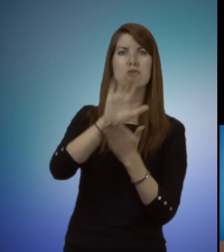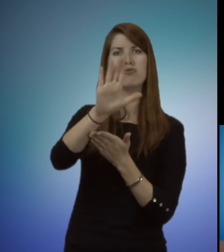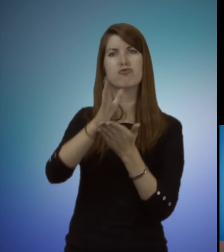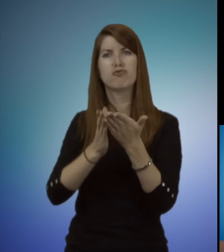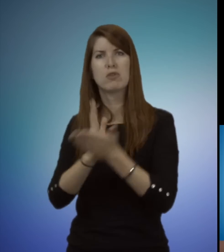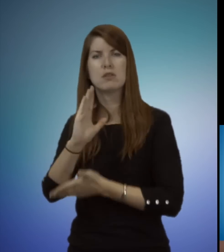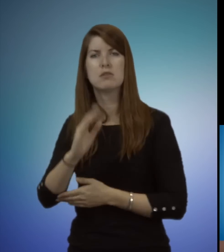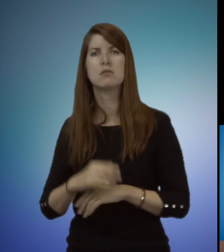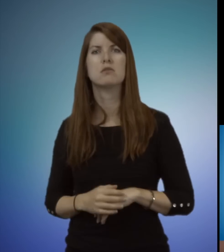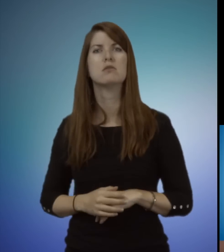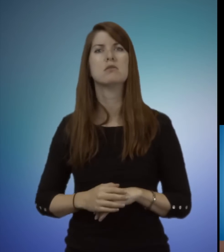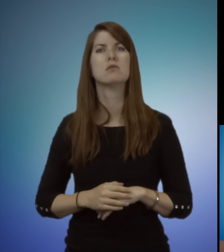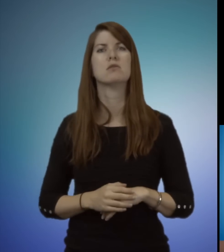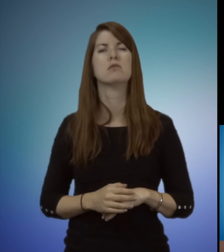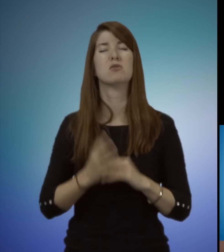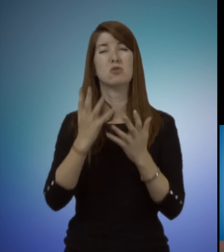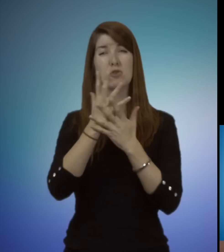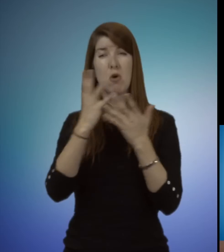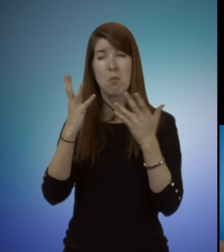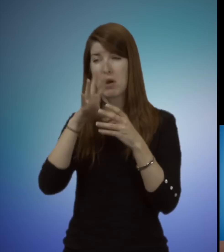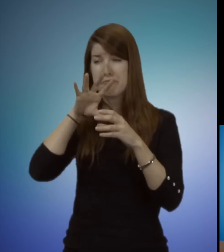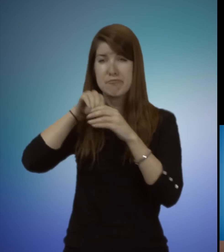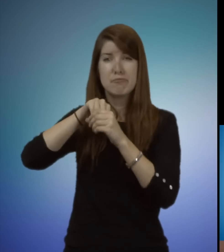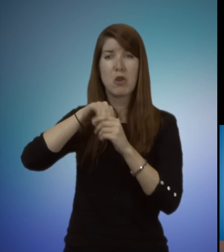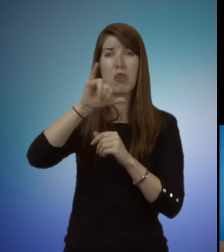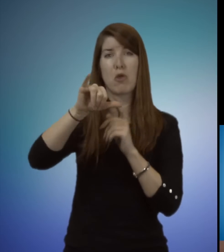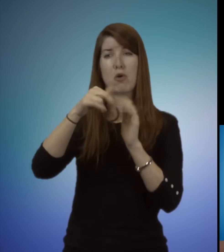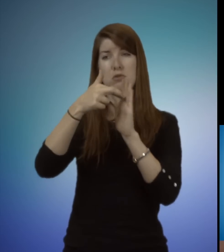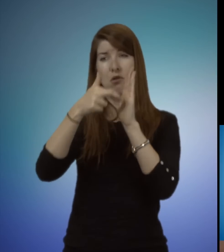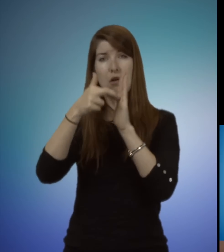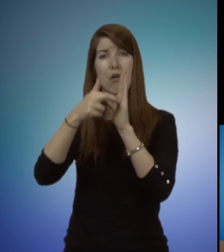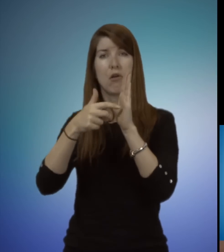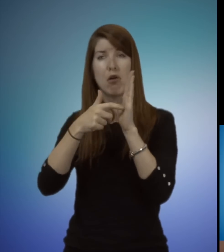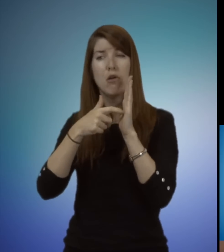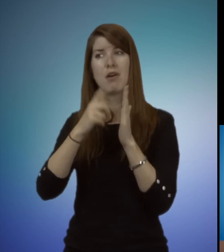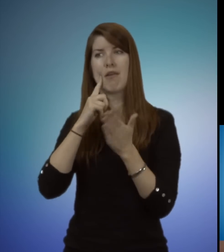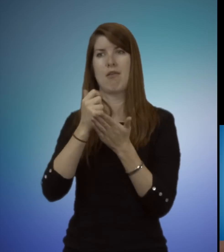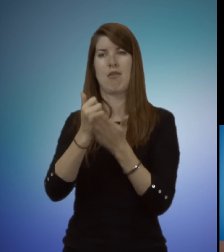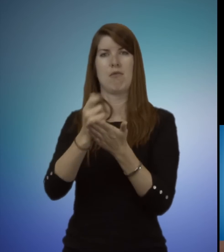So much is embedded in these regulations that are helpful for parents